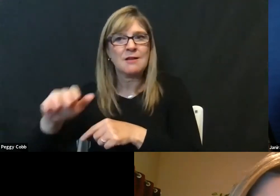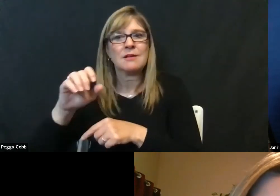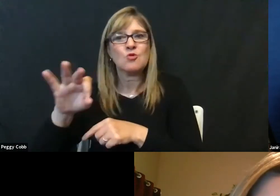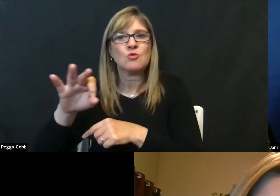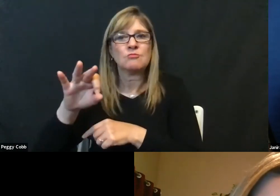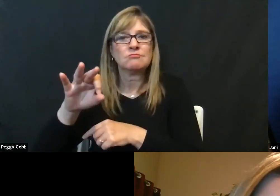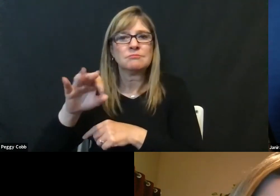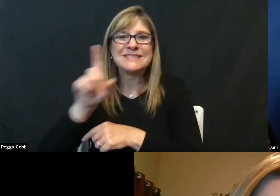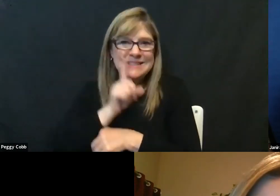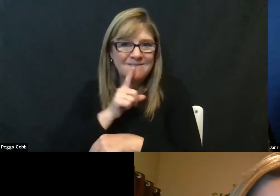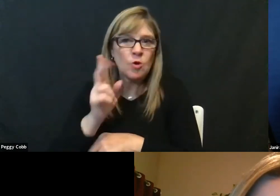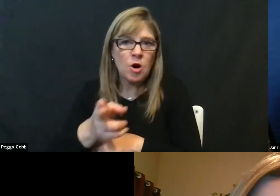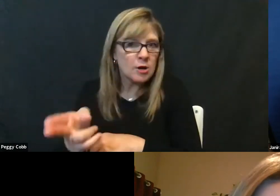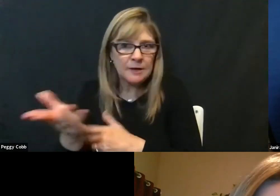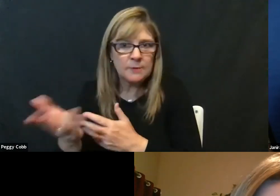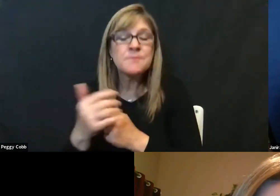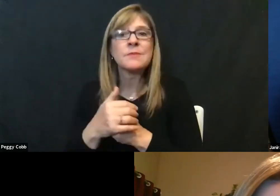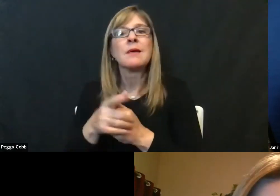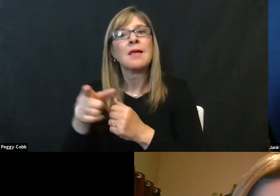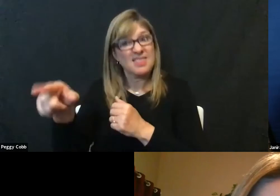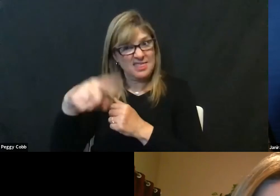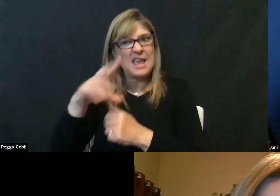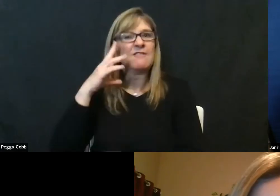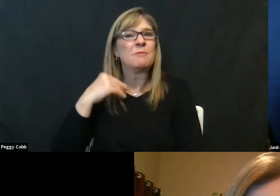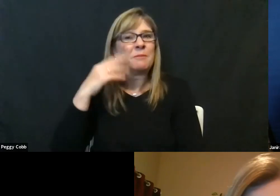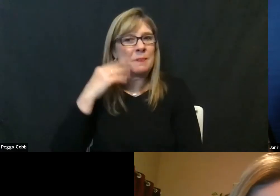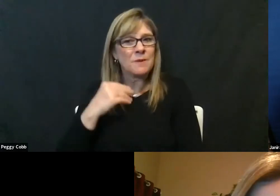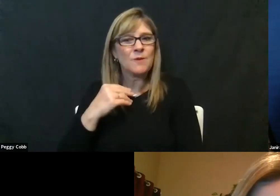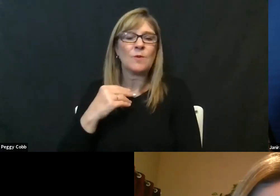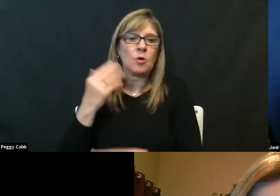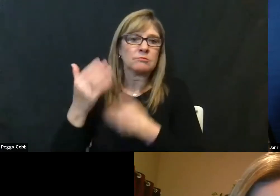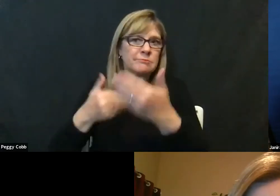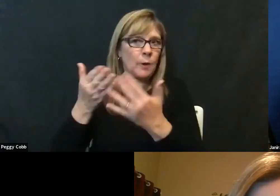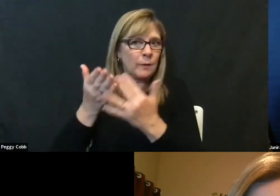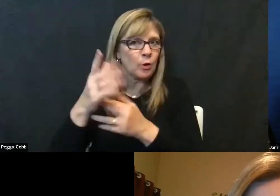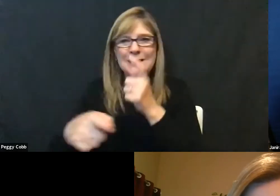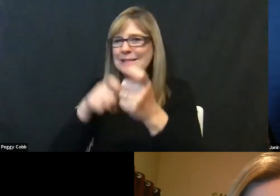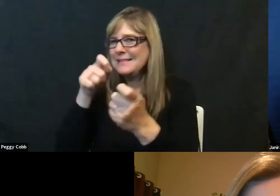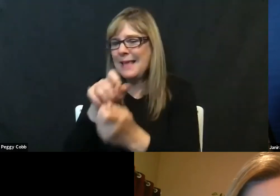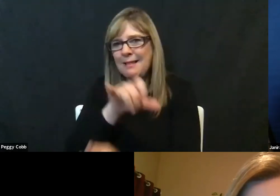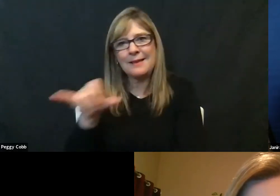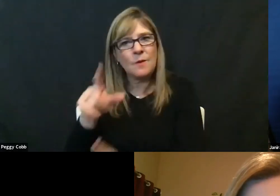and they have been through and are going through exactly what you're going through right now